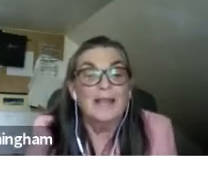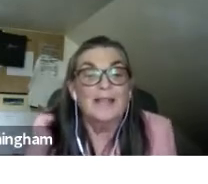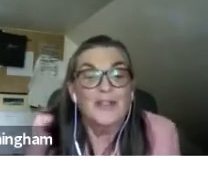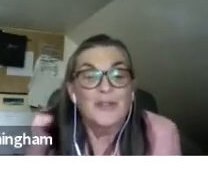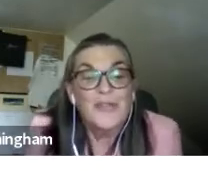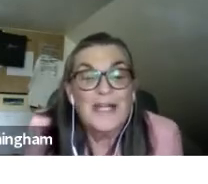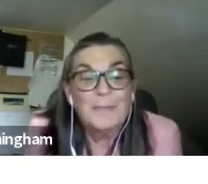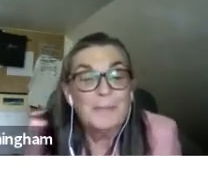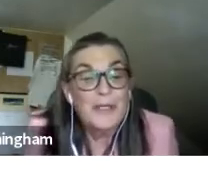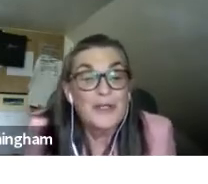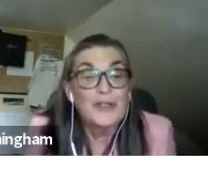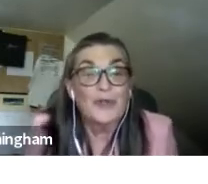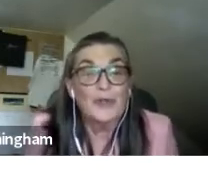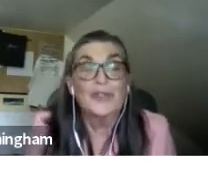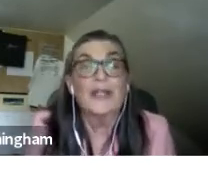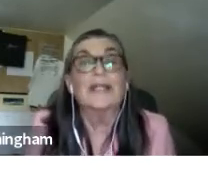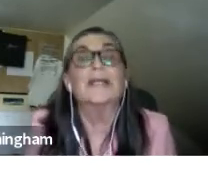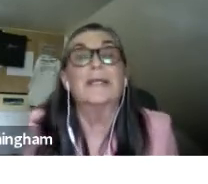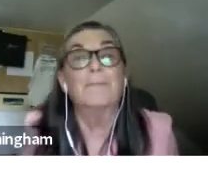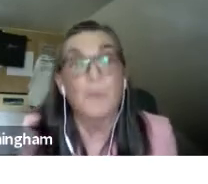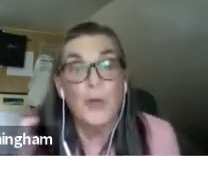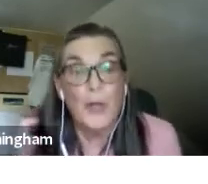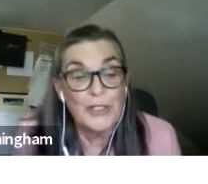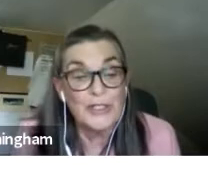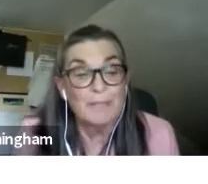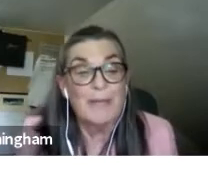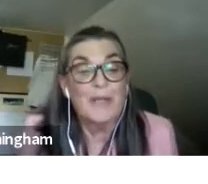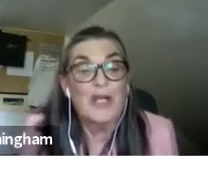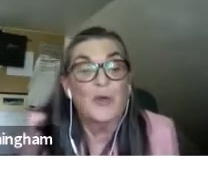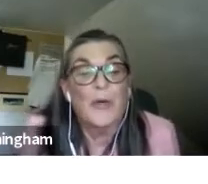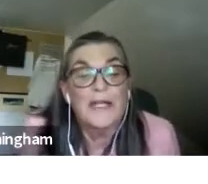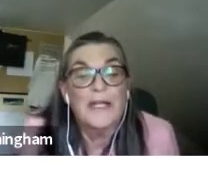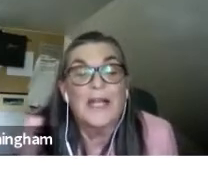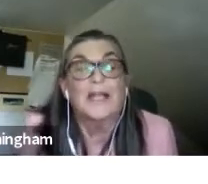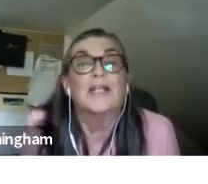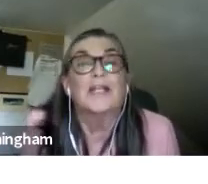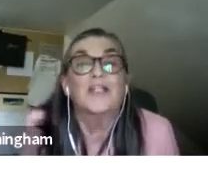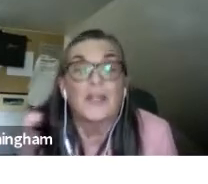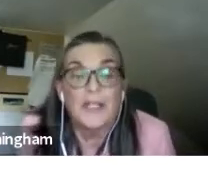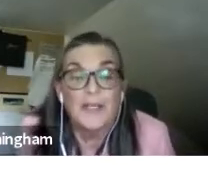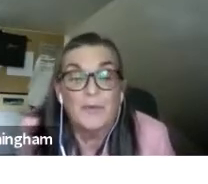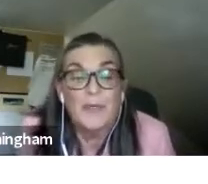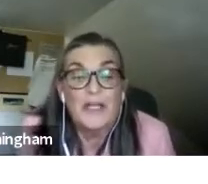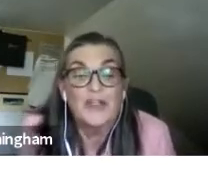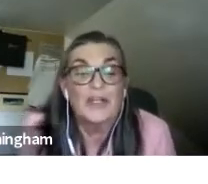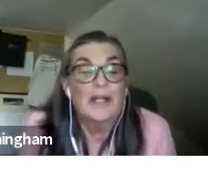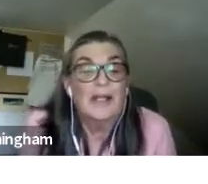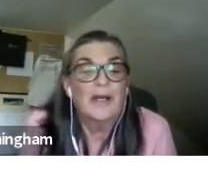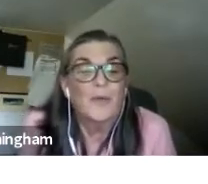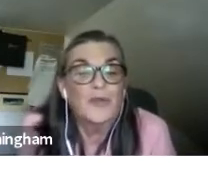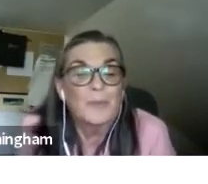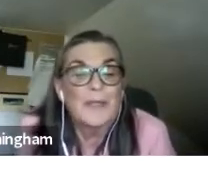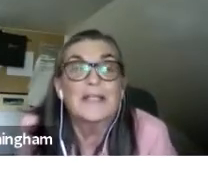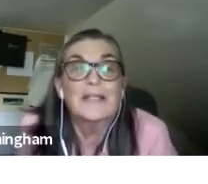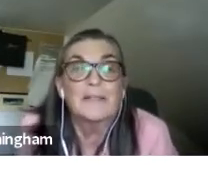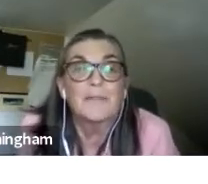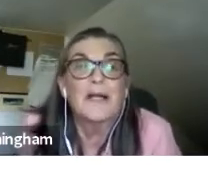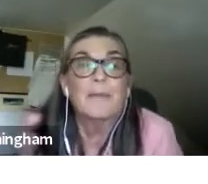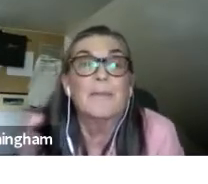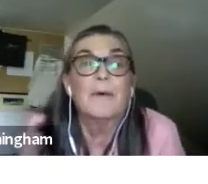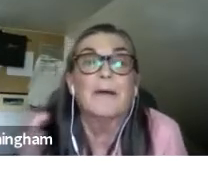Two sided pictures like in books might be a good way to get additional information and worth time spending on